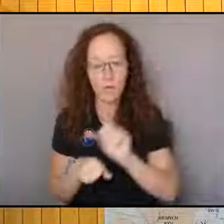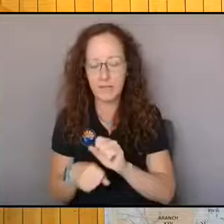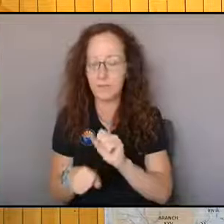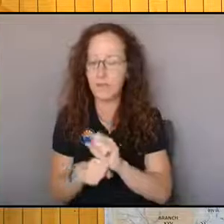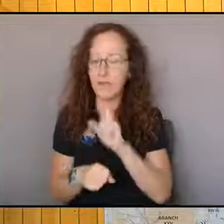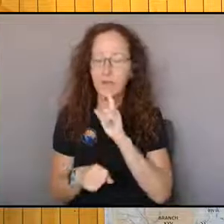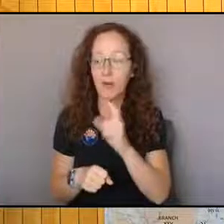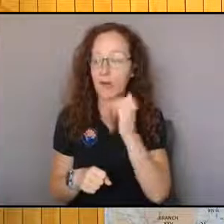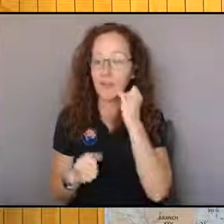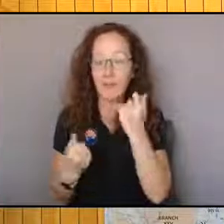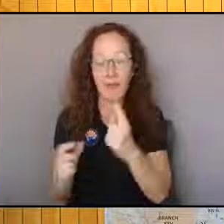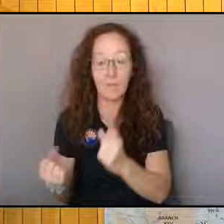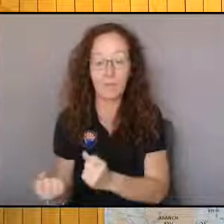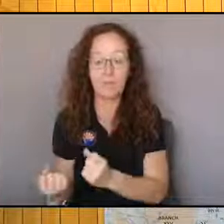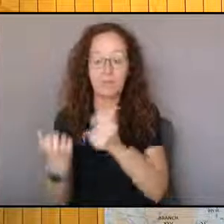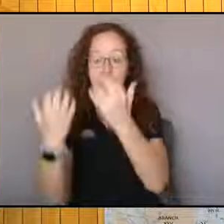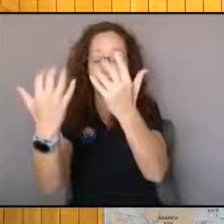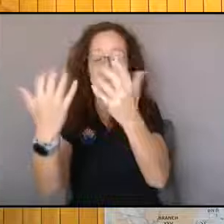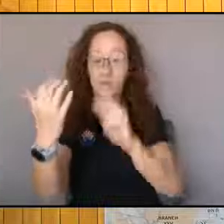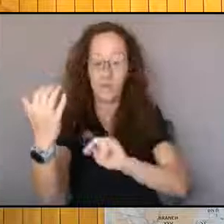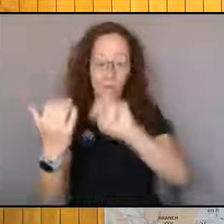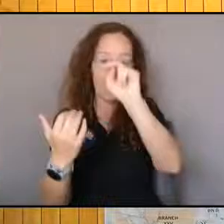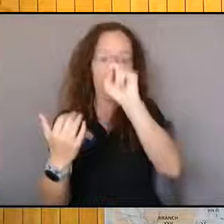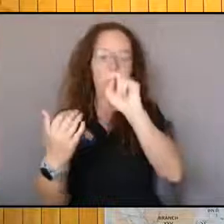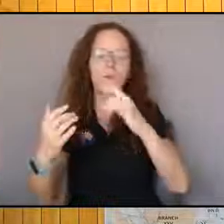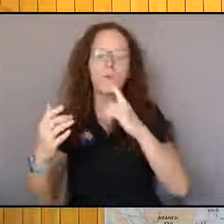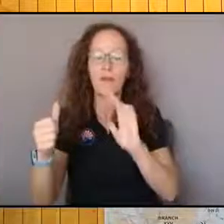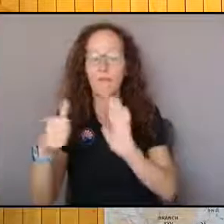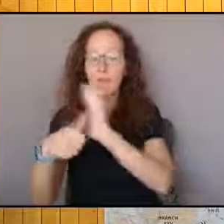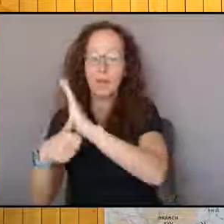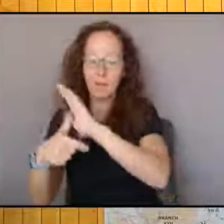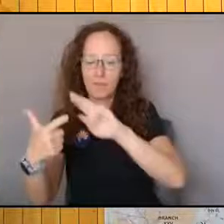PERIMETER TO ENSURE IF ANY OF THOSE EFFORTS ARE